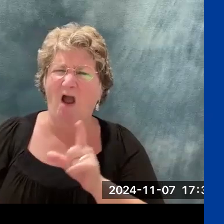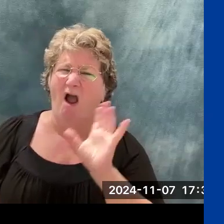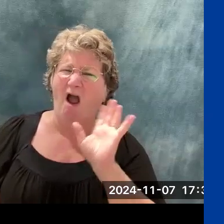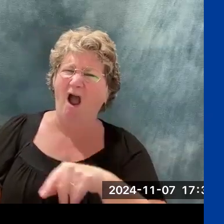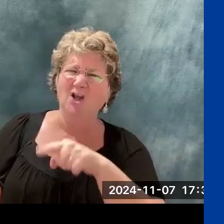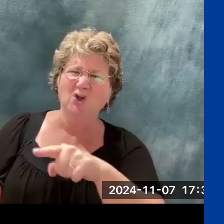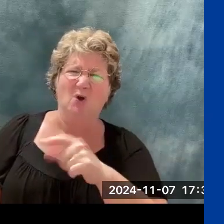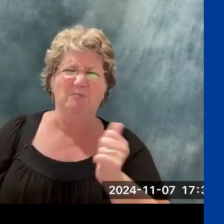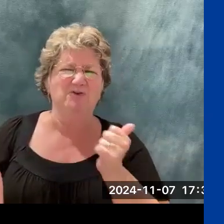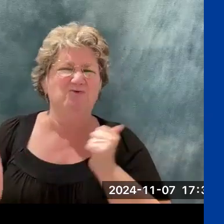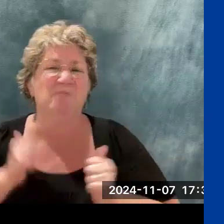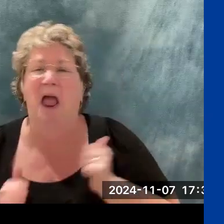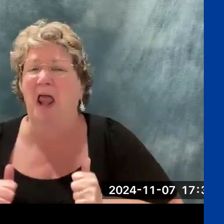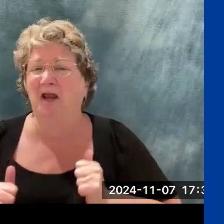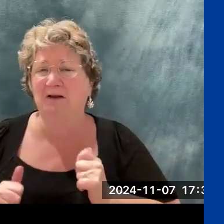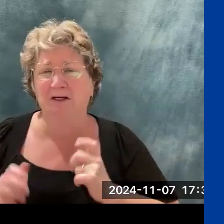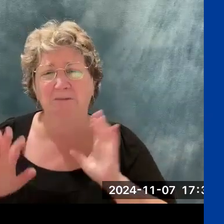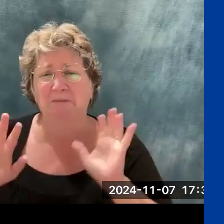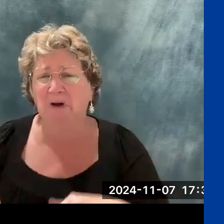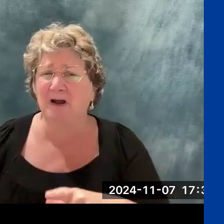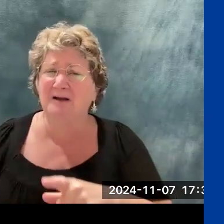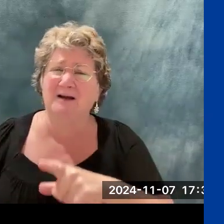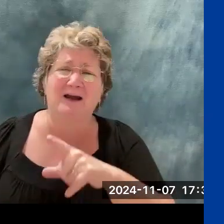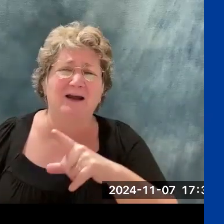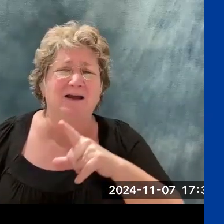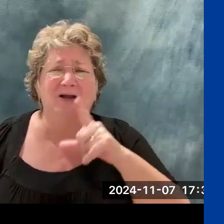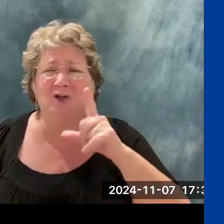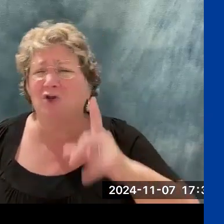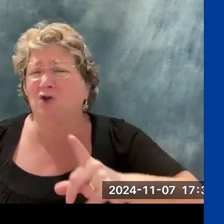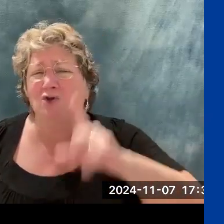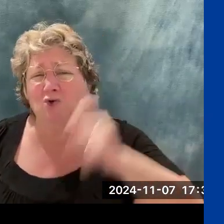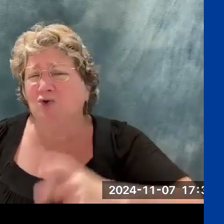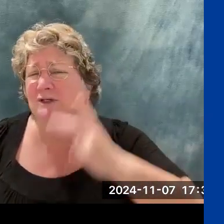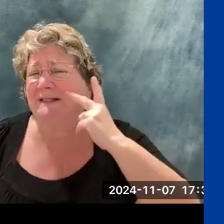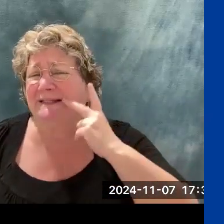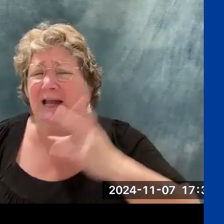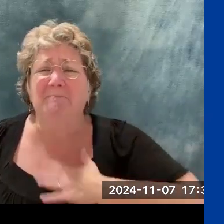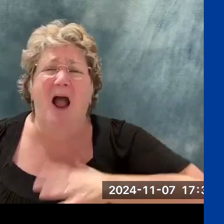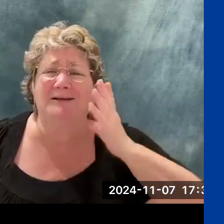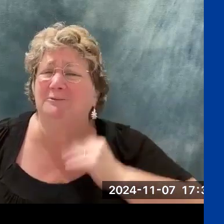You should have, you know, you should see how I had to deal with things. Those are all very dismissive.